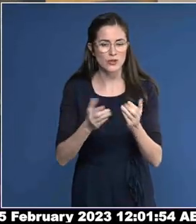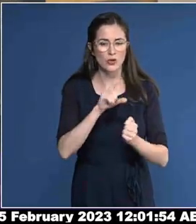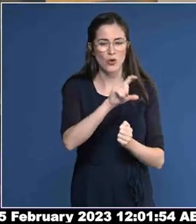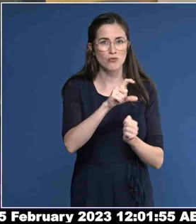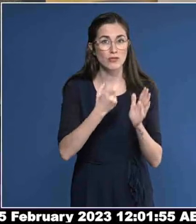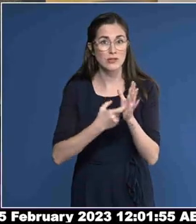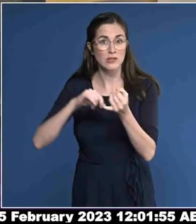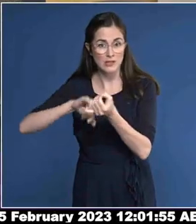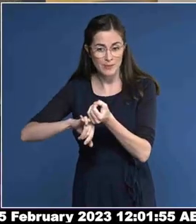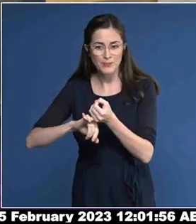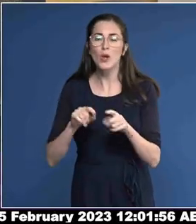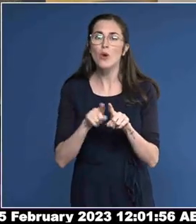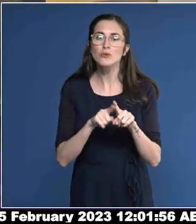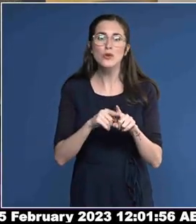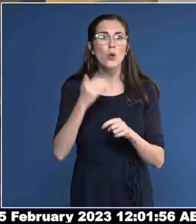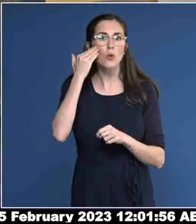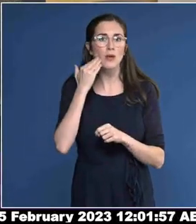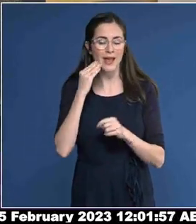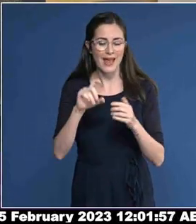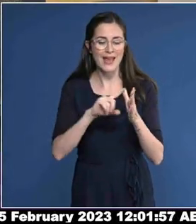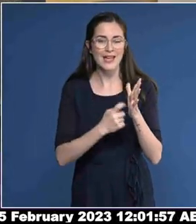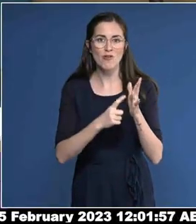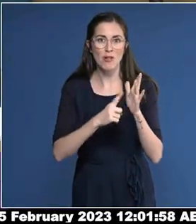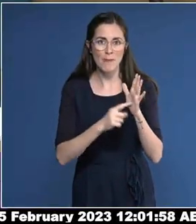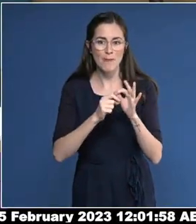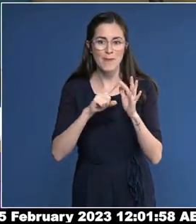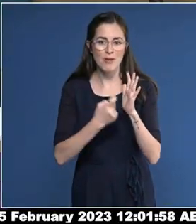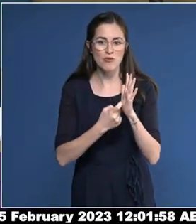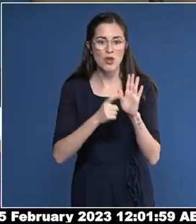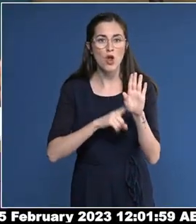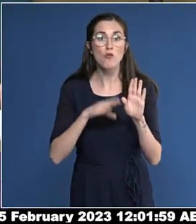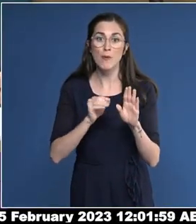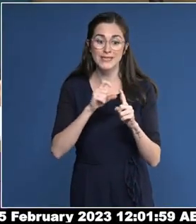Thank you to each of you for coming to the Royal Commission to give evidence as part